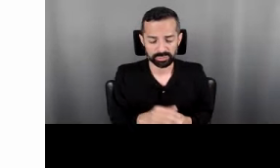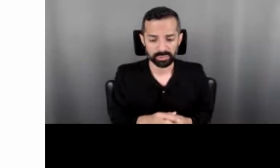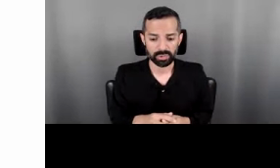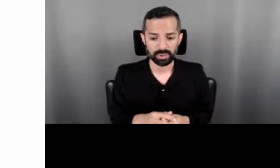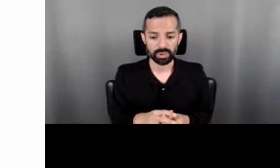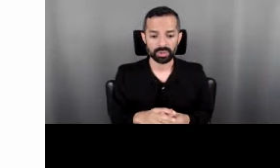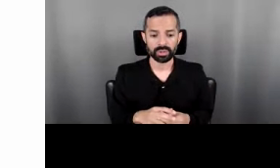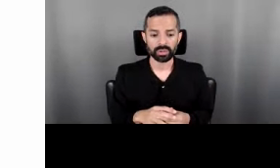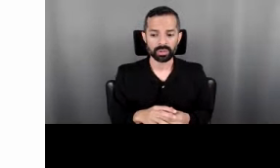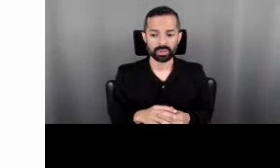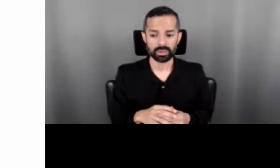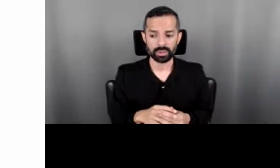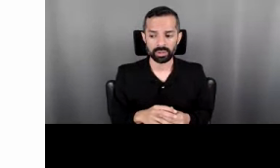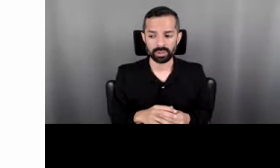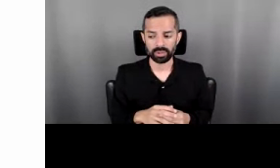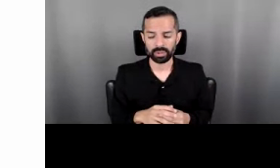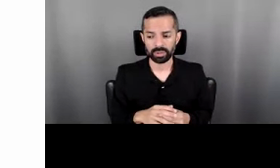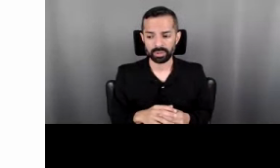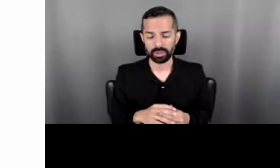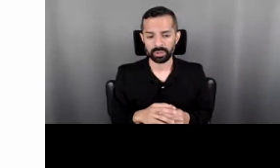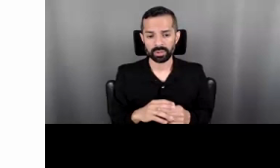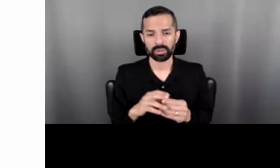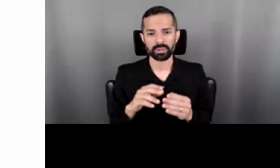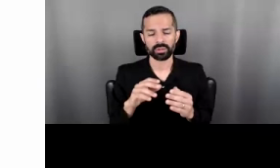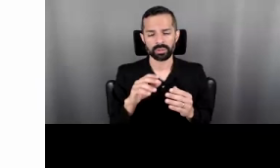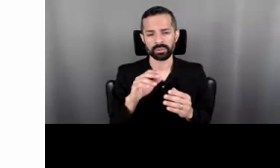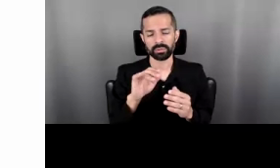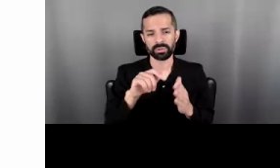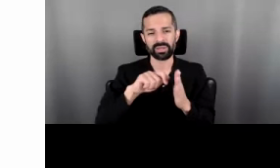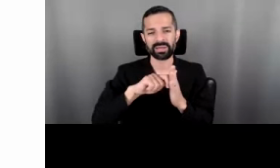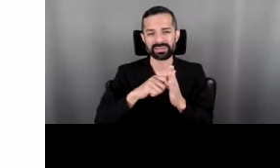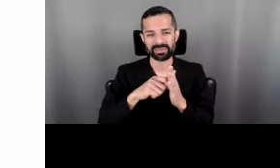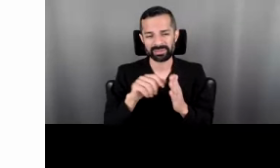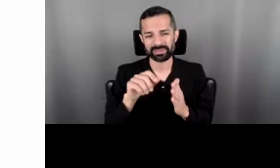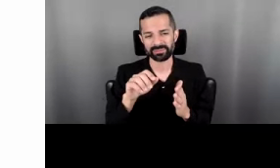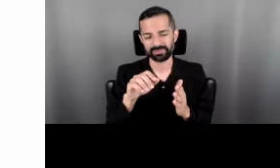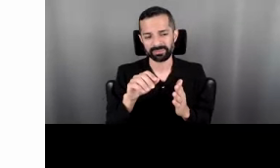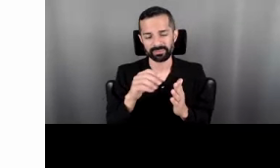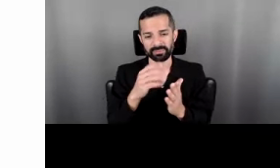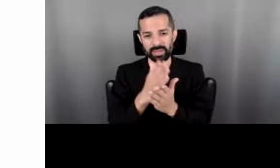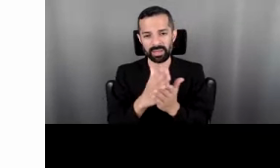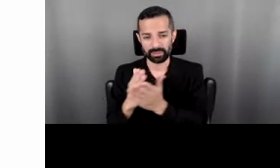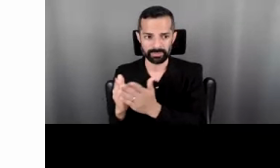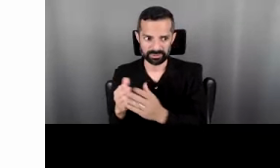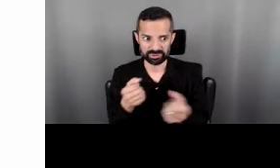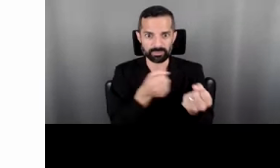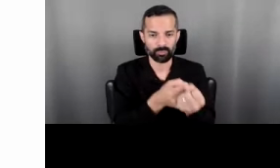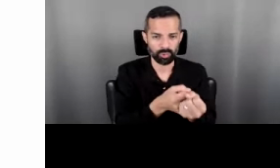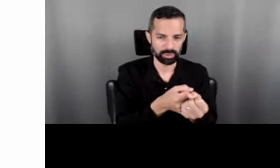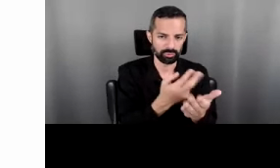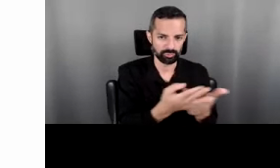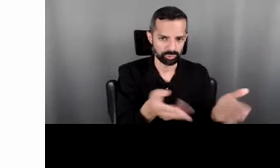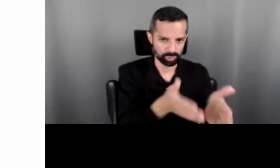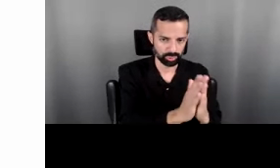elements of the program review that support that resource request. Right? So when you know it is that connection that as the committee seeing this